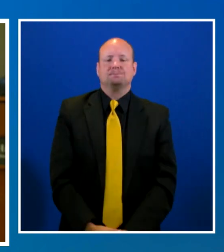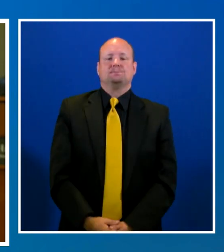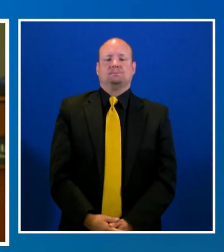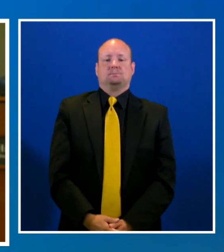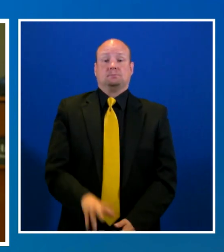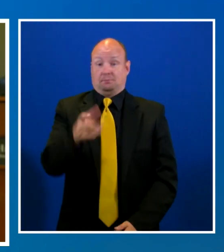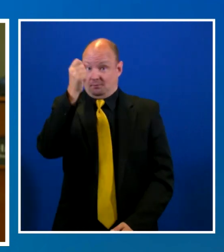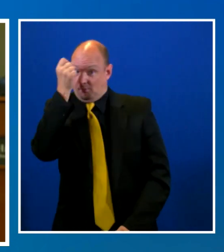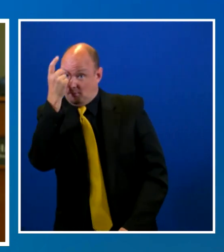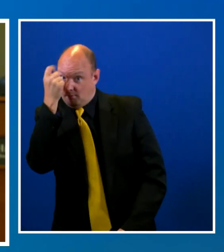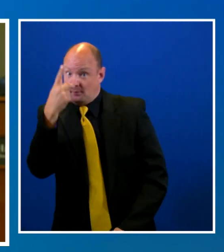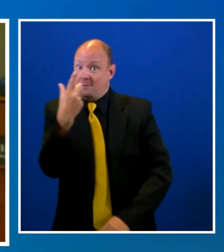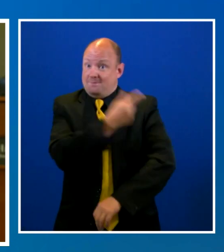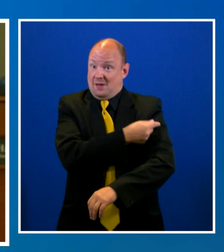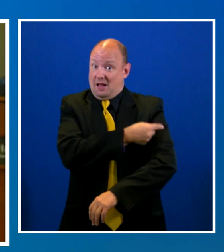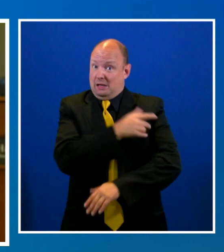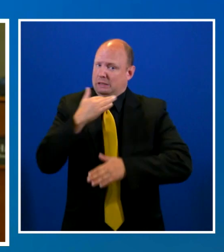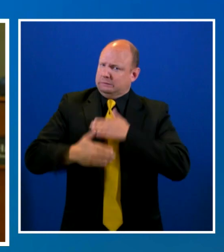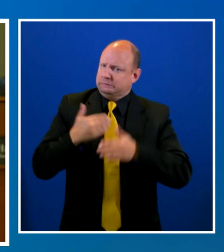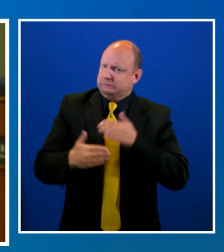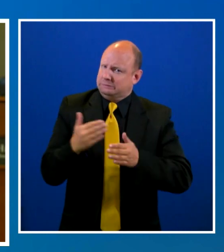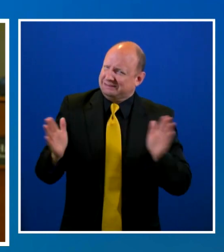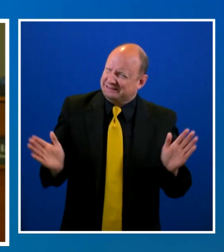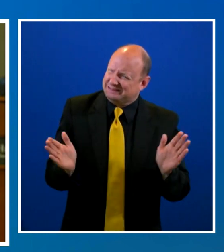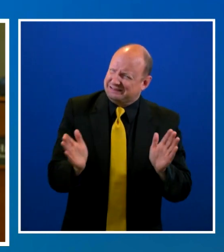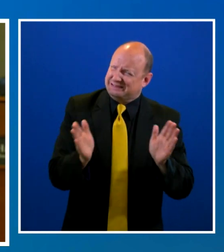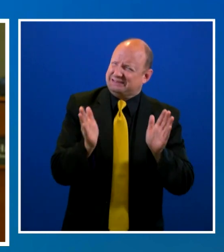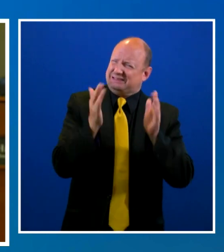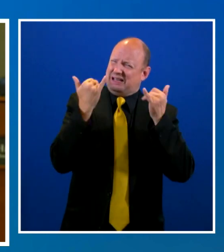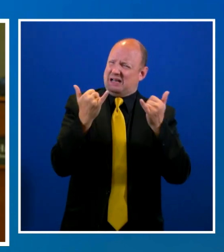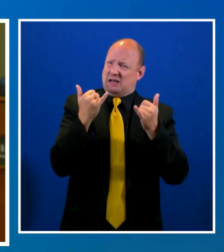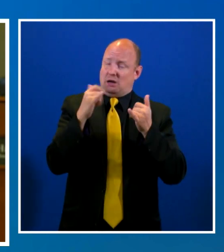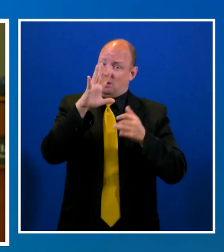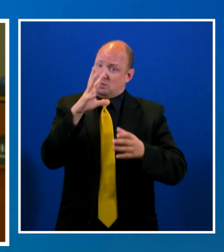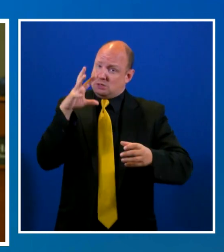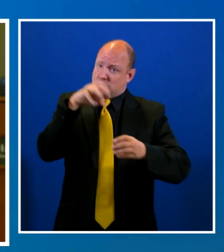take this additional step to help slow the spread of COVID in our community.